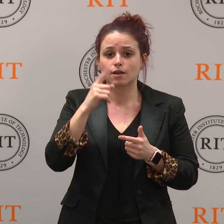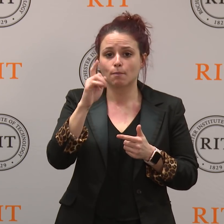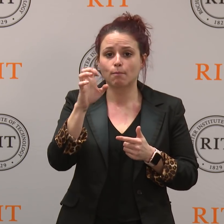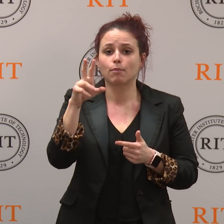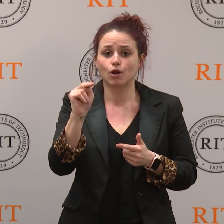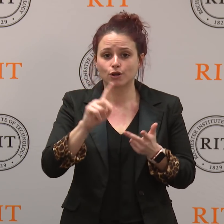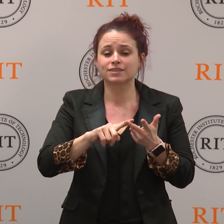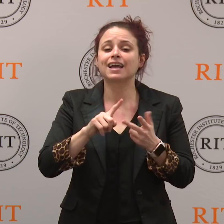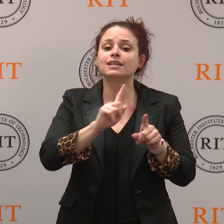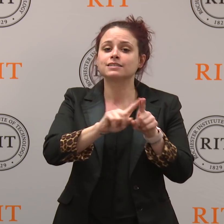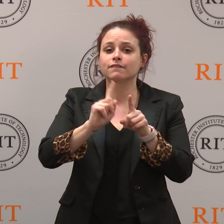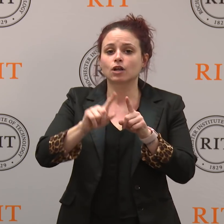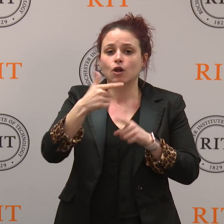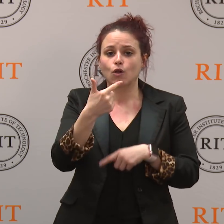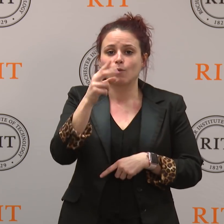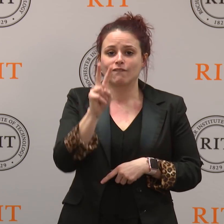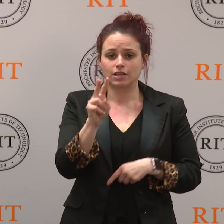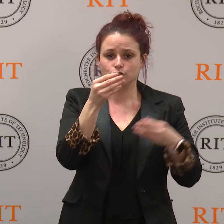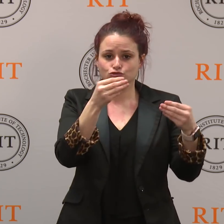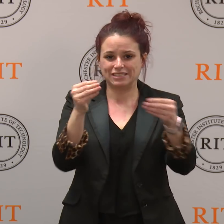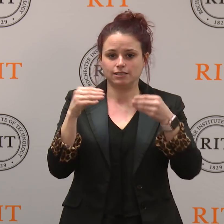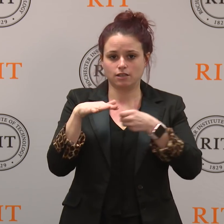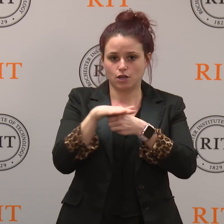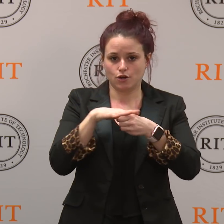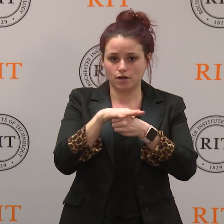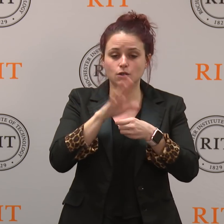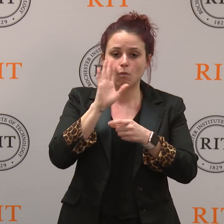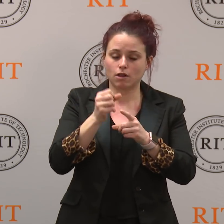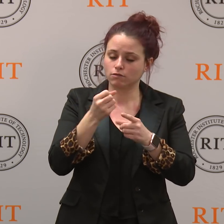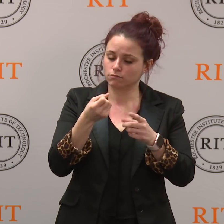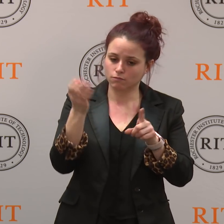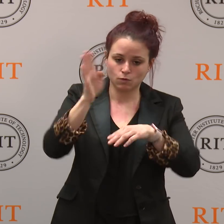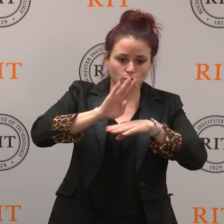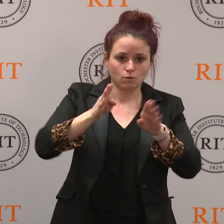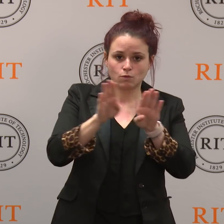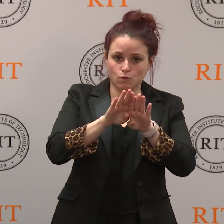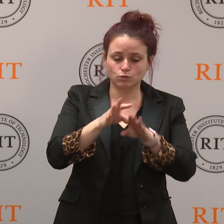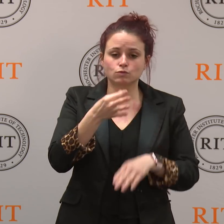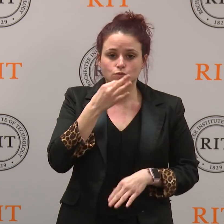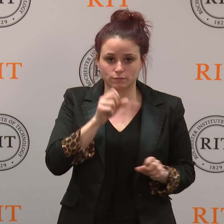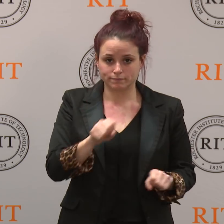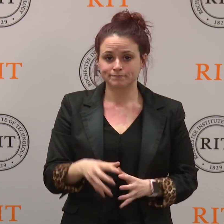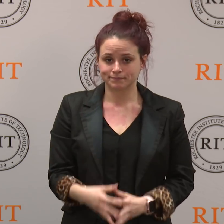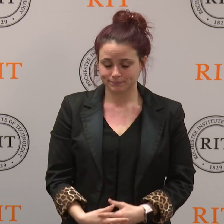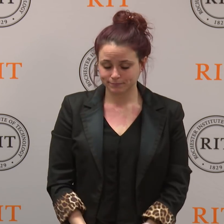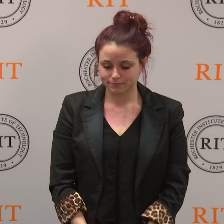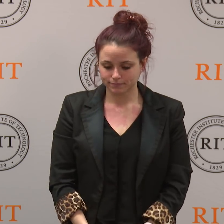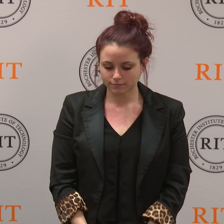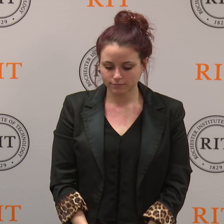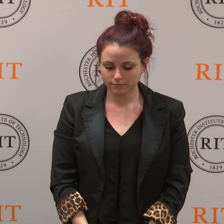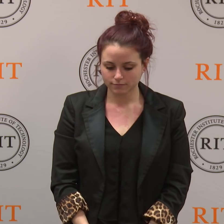immediately.